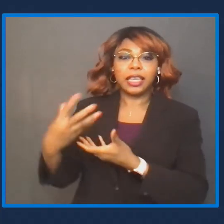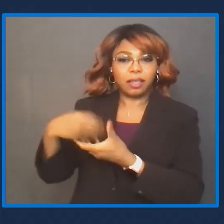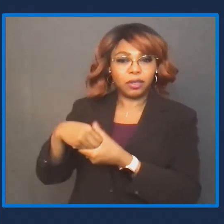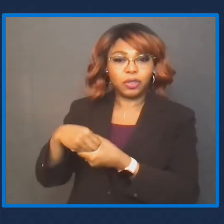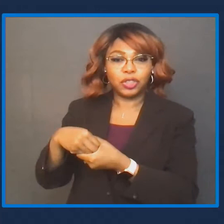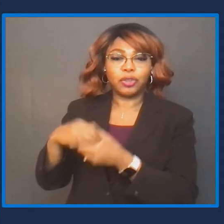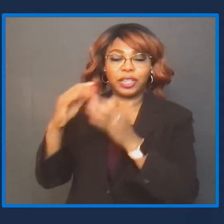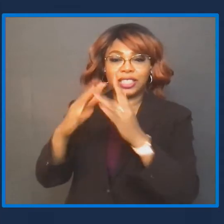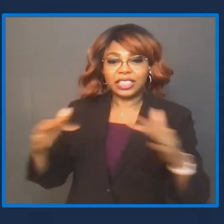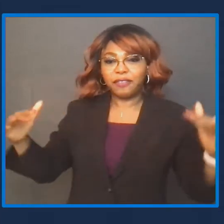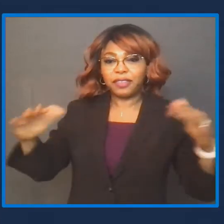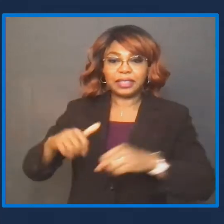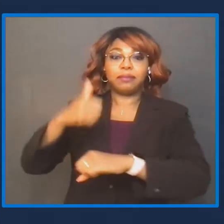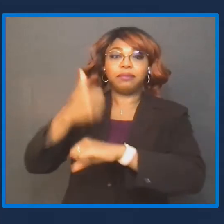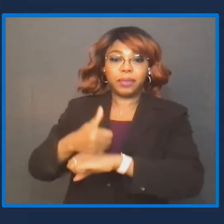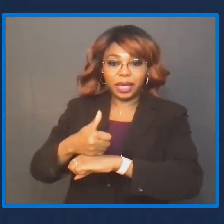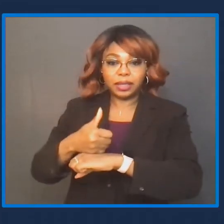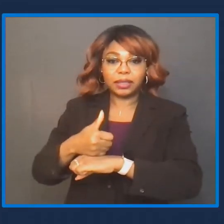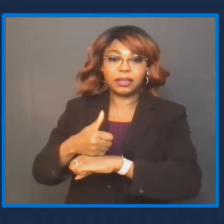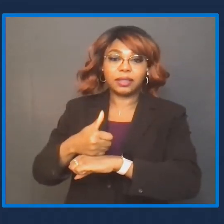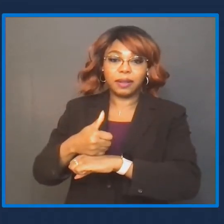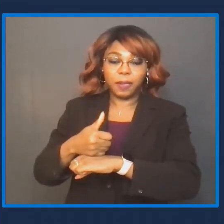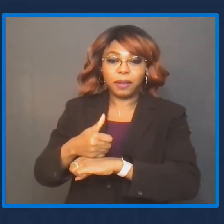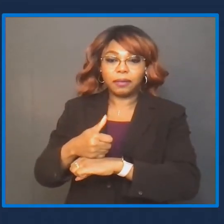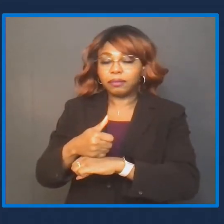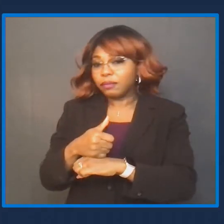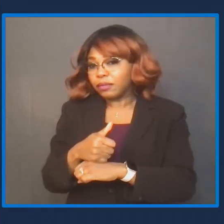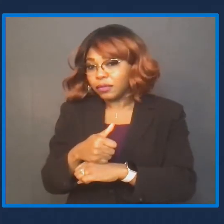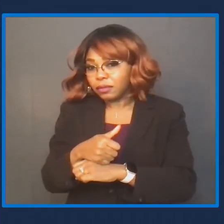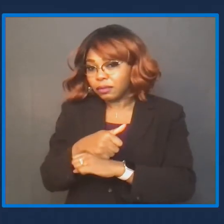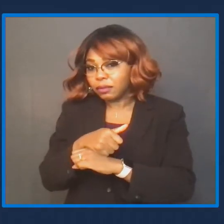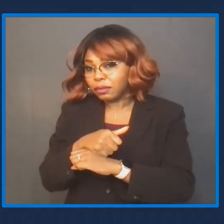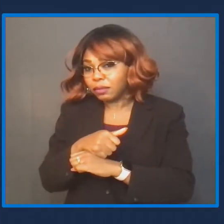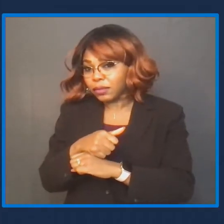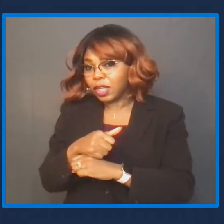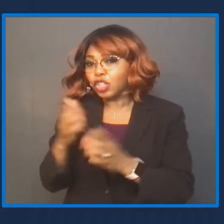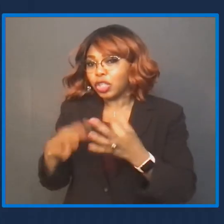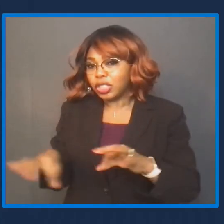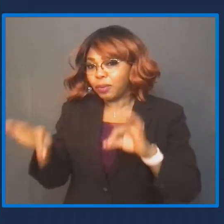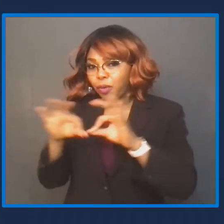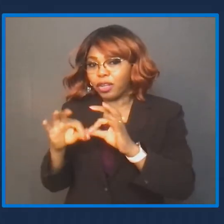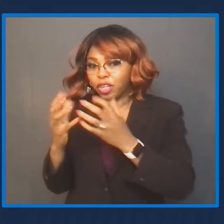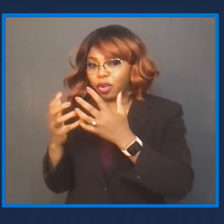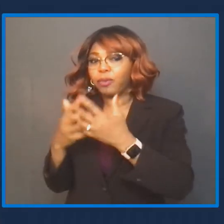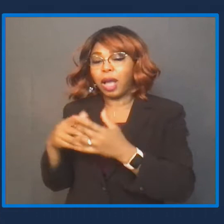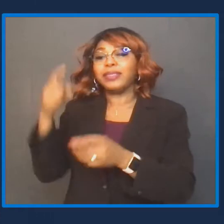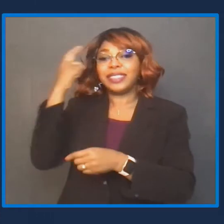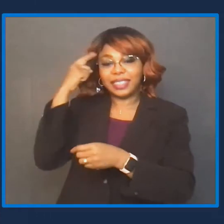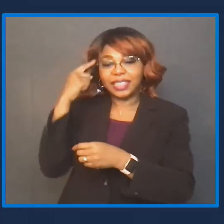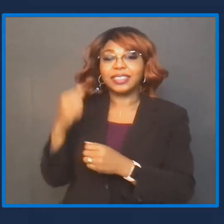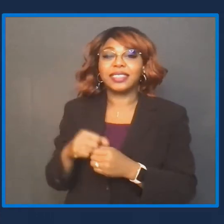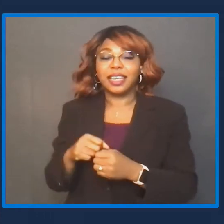makes good business sense. So it's an important conversation. It enriches our communities as a whole.